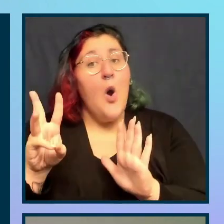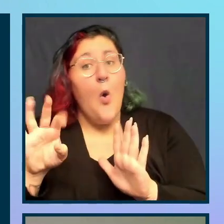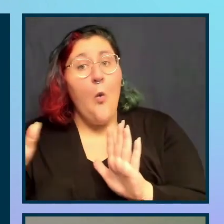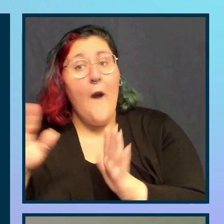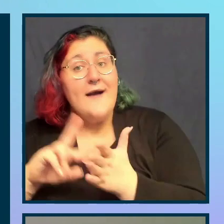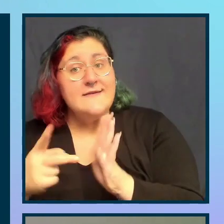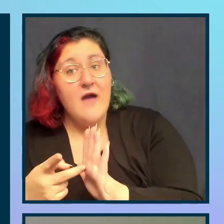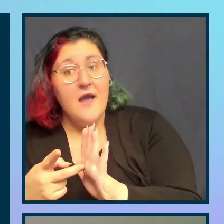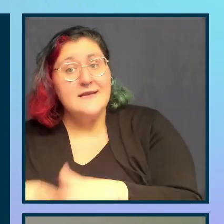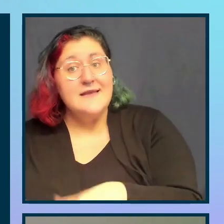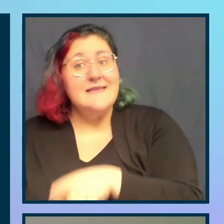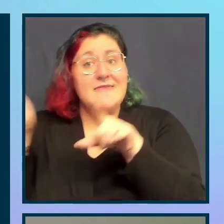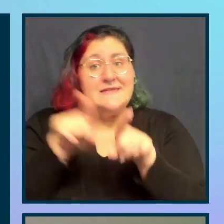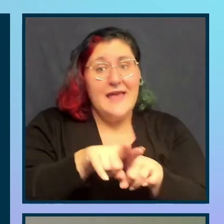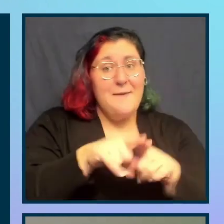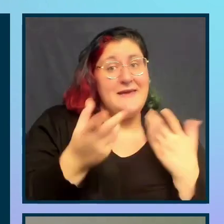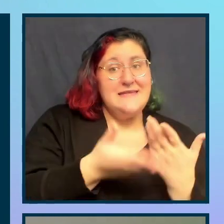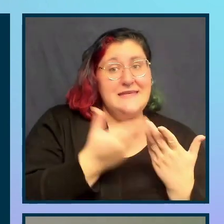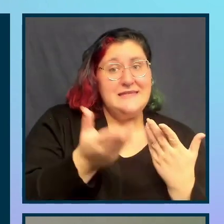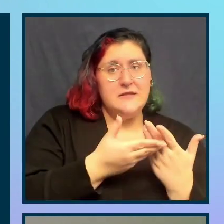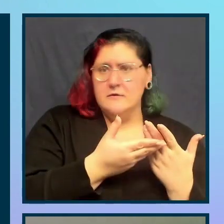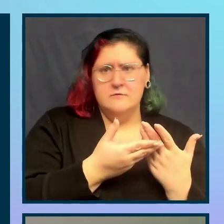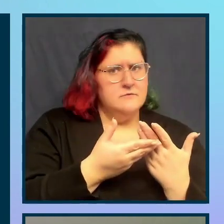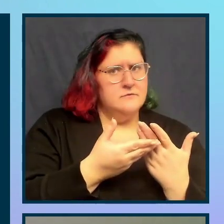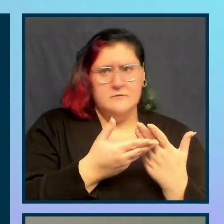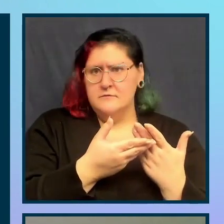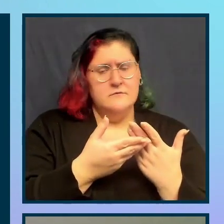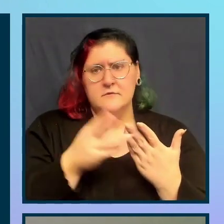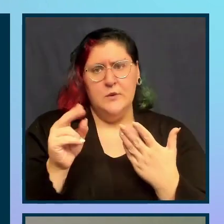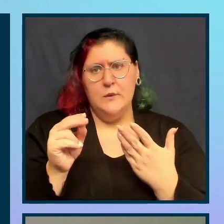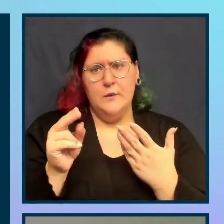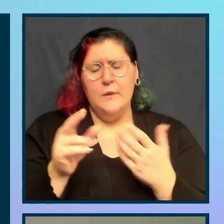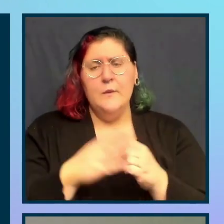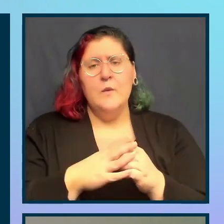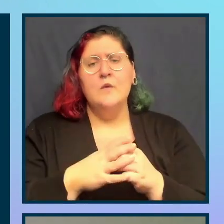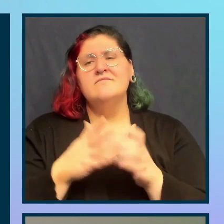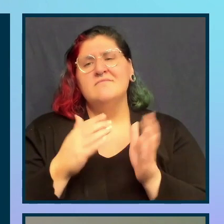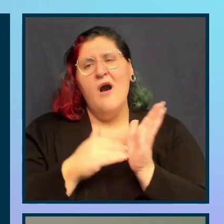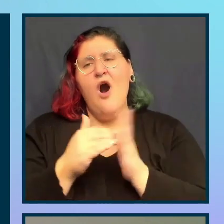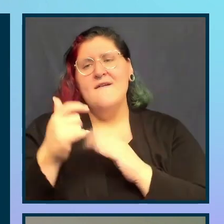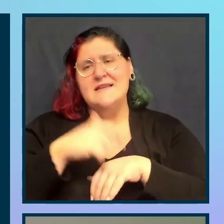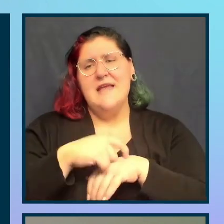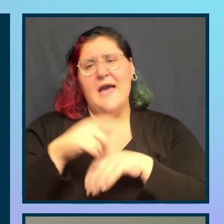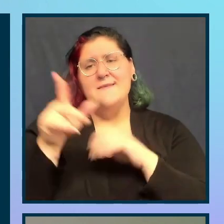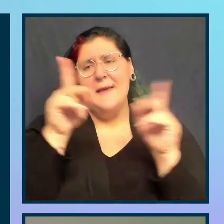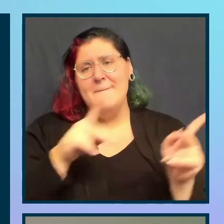Patterns, a lot of patterns like, comboboxes and trees, and things like that are very complex